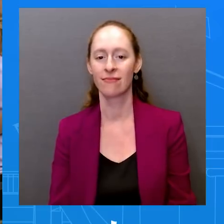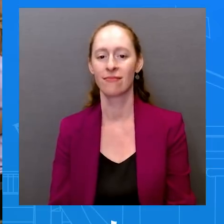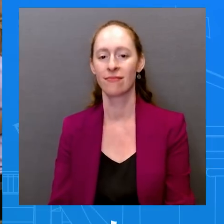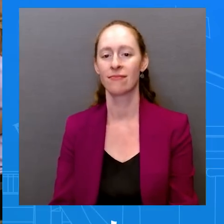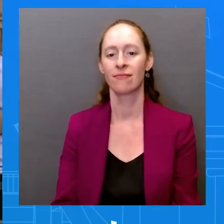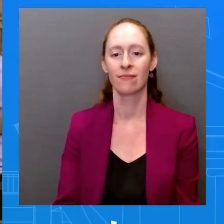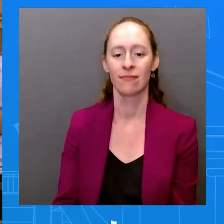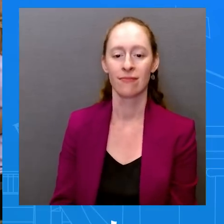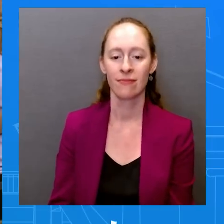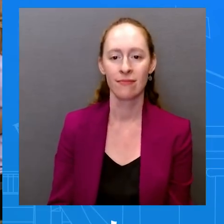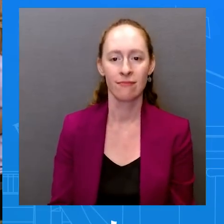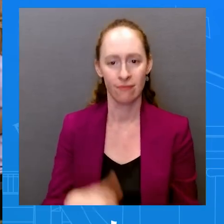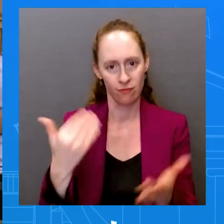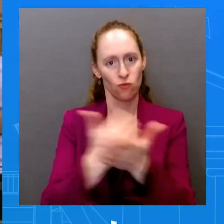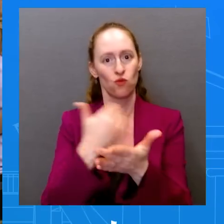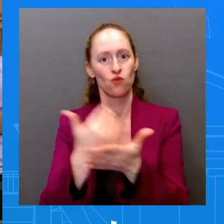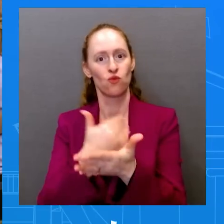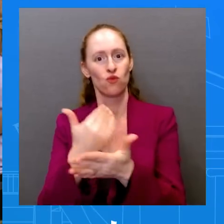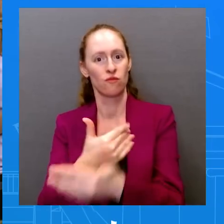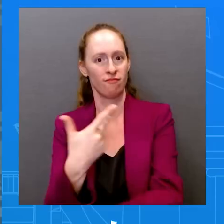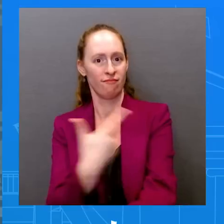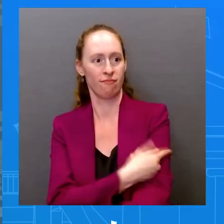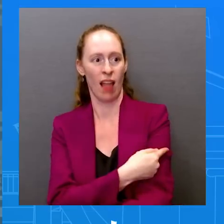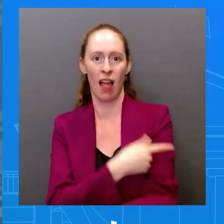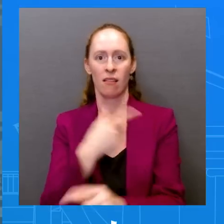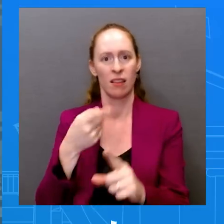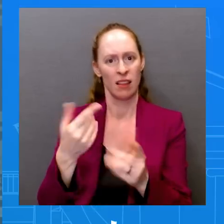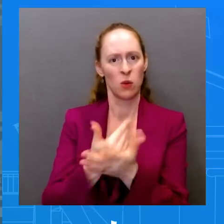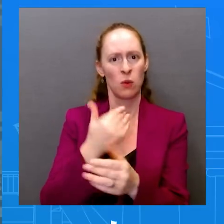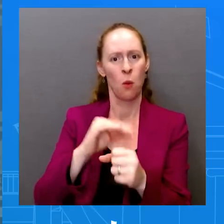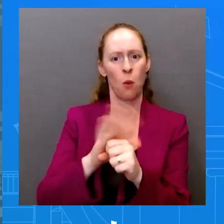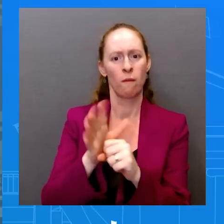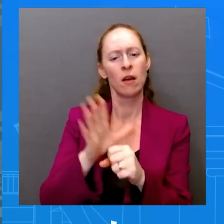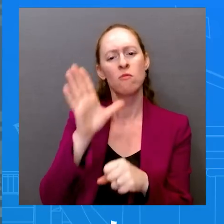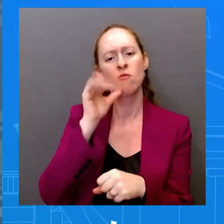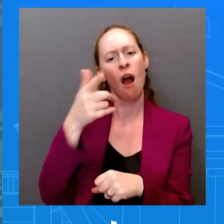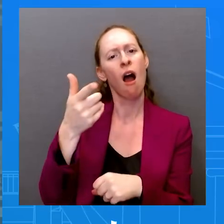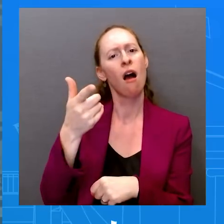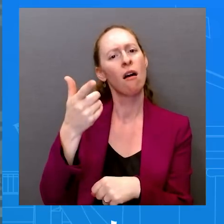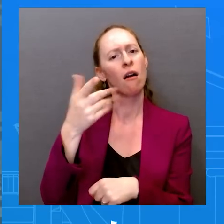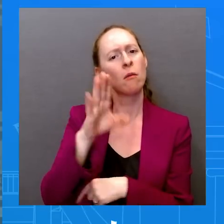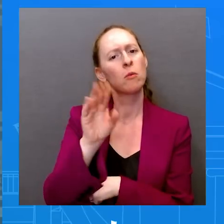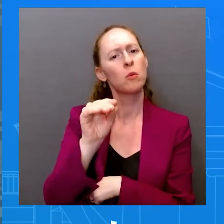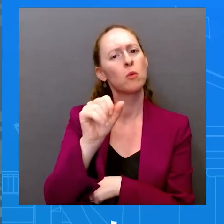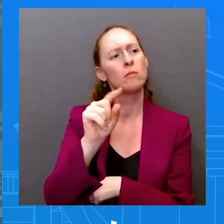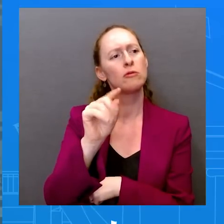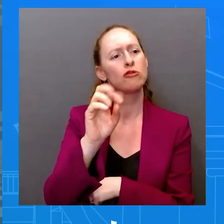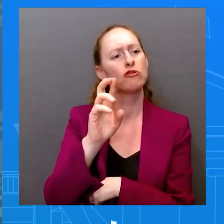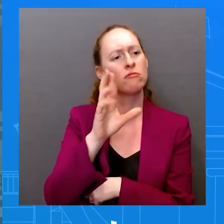to no longer be calling it just a booster? Ms. Jean-Pierre: Well, we -- we have to remember we haven't seen a vaccine --